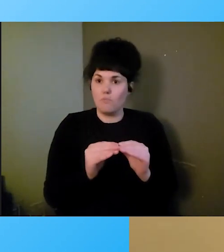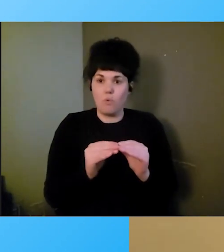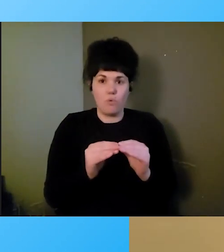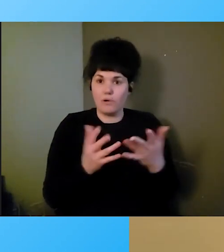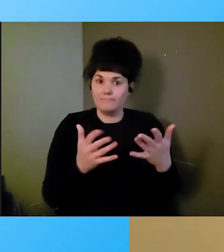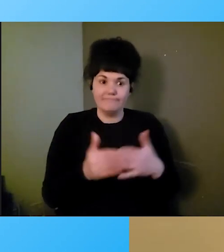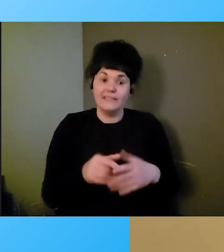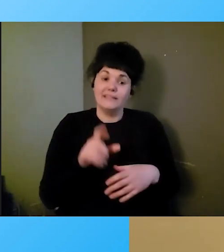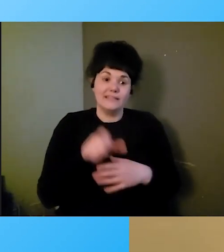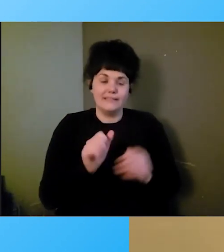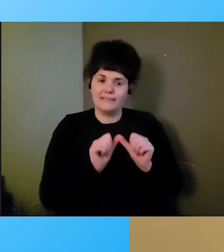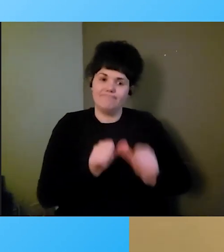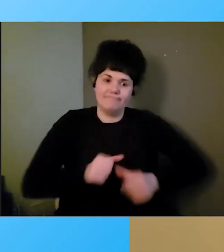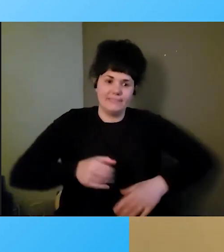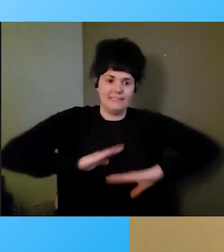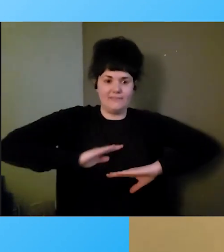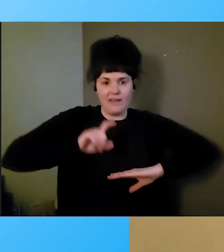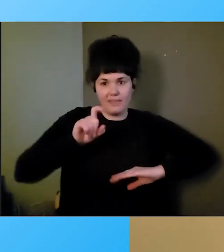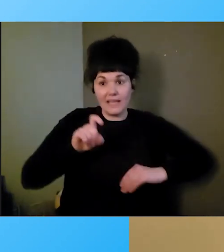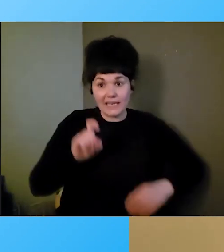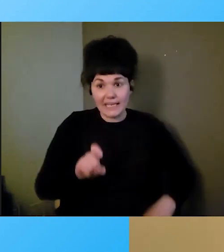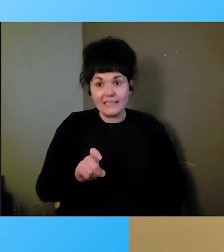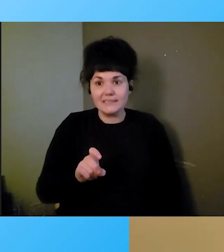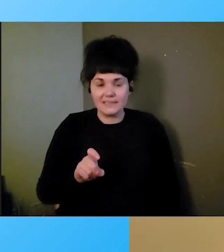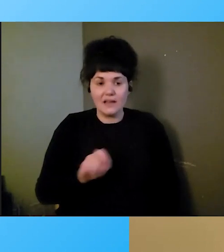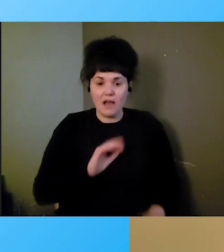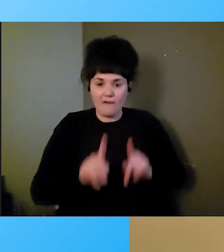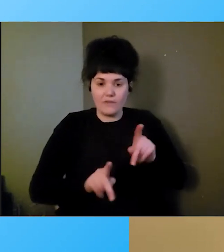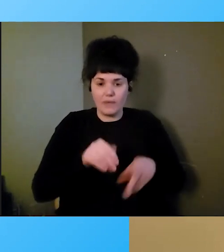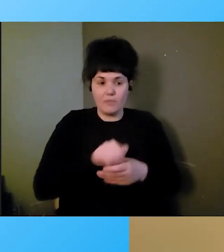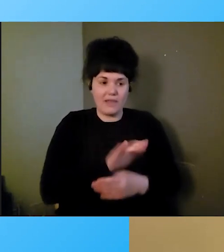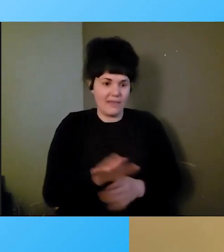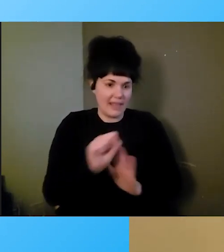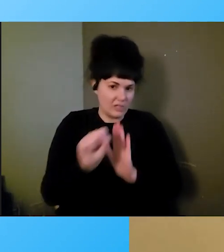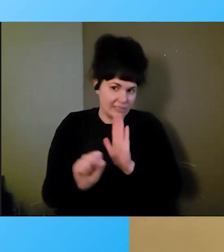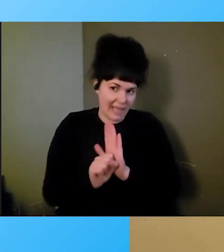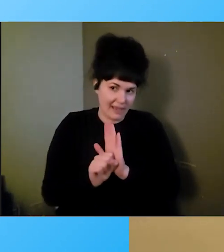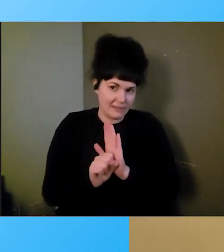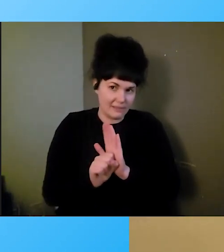capacity to meet the needs of the people in their state. I don't know whether that's true,